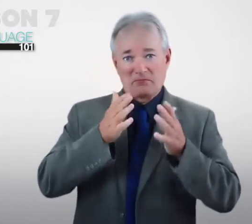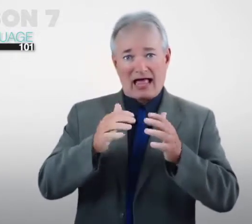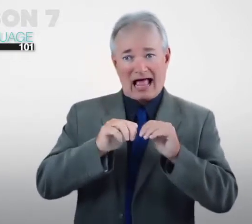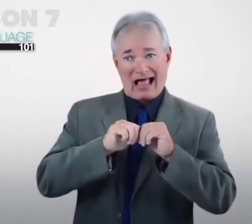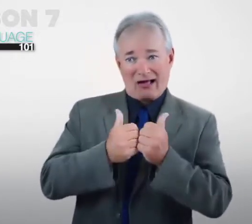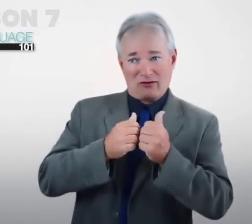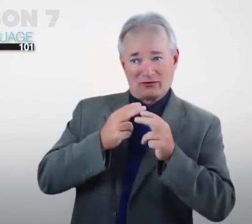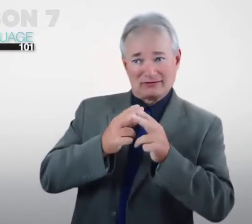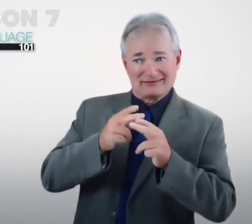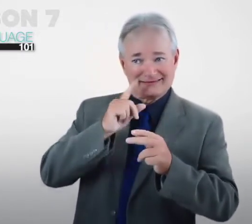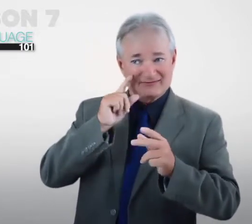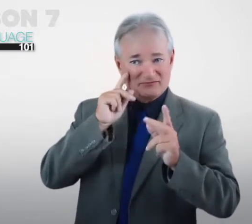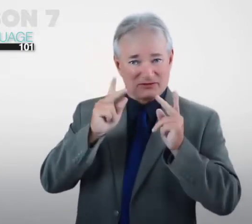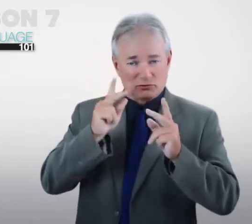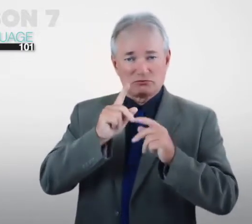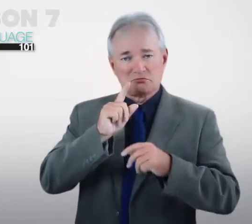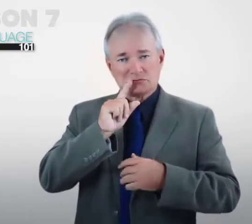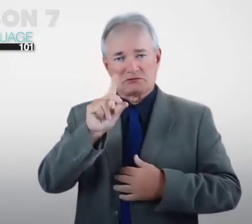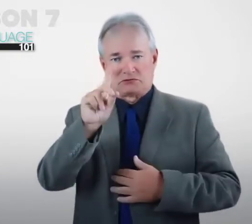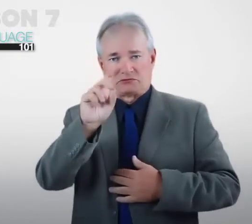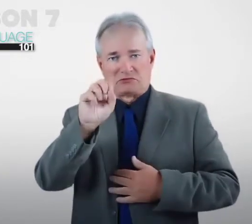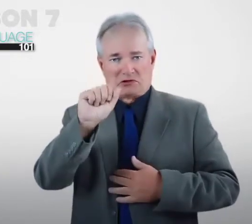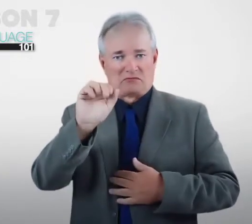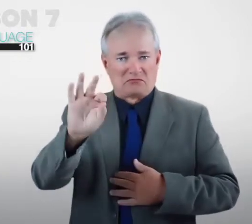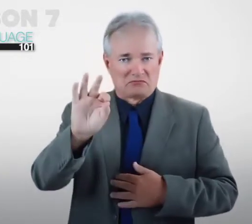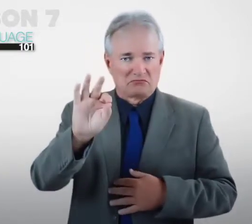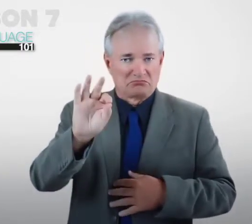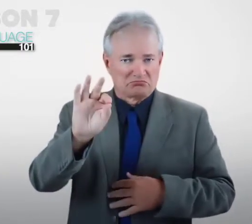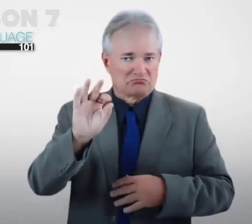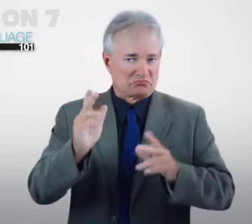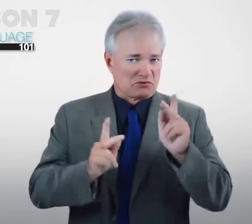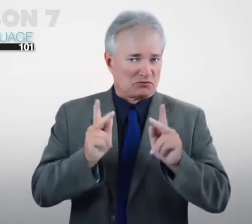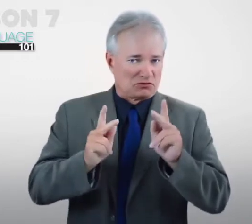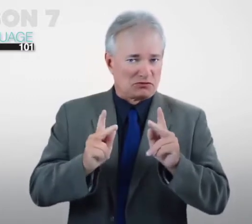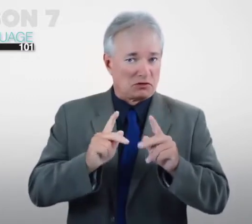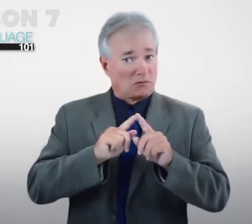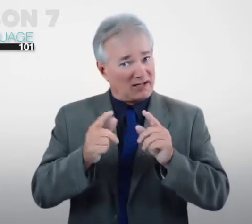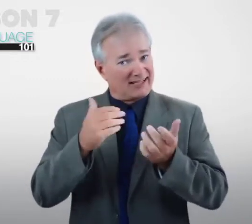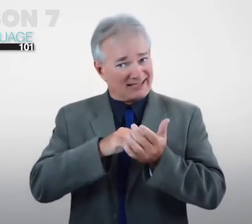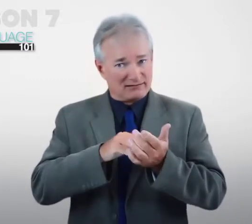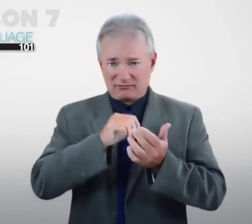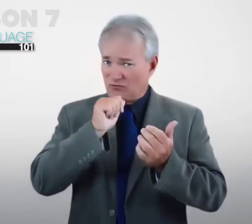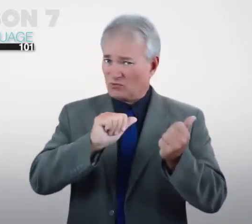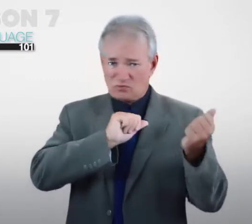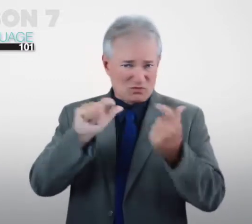The best way to describe a person who can't hear is by calling them deaf.